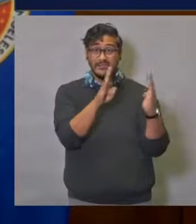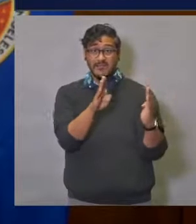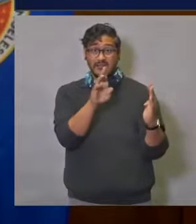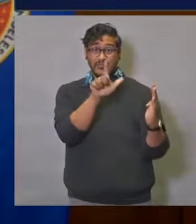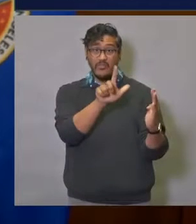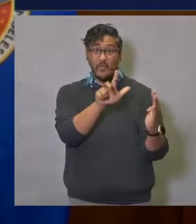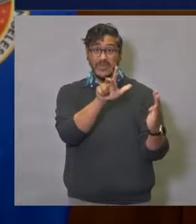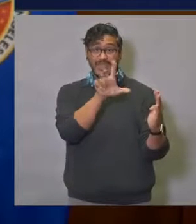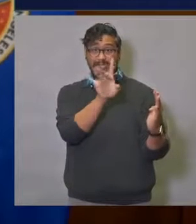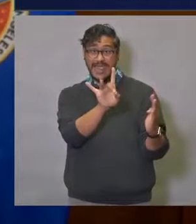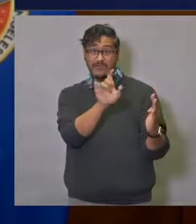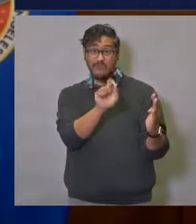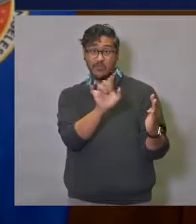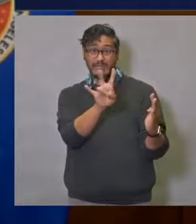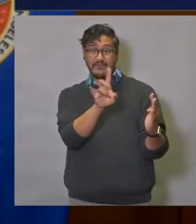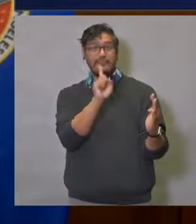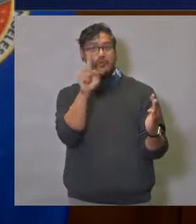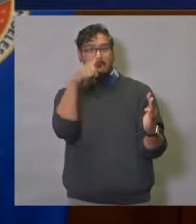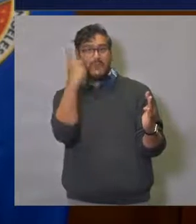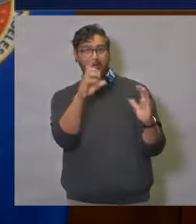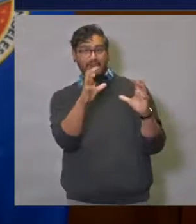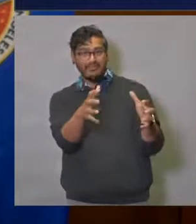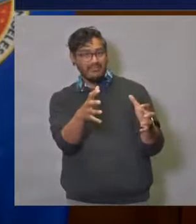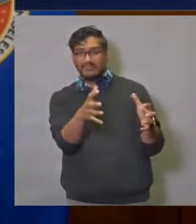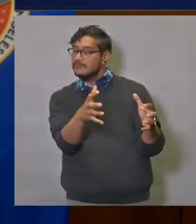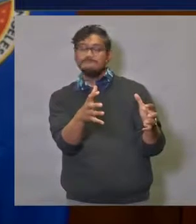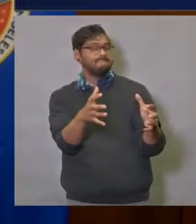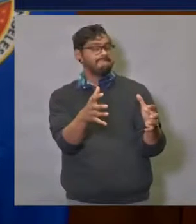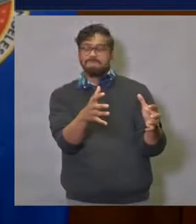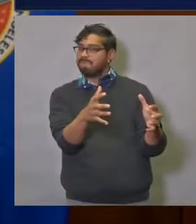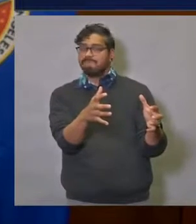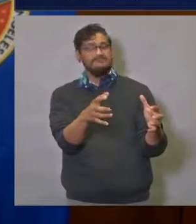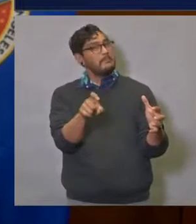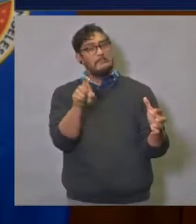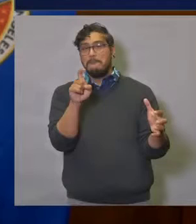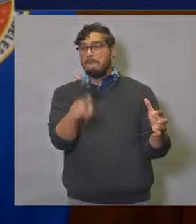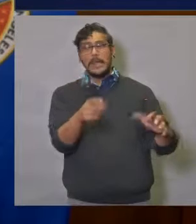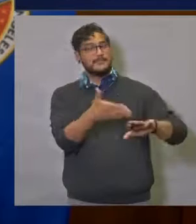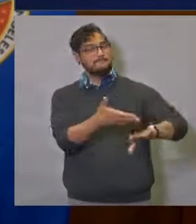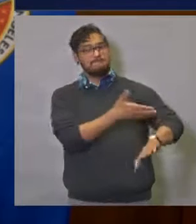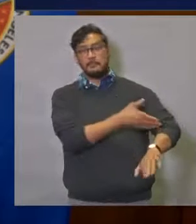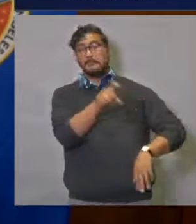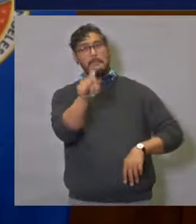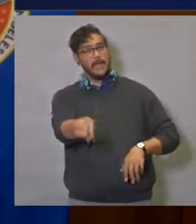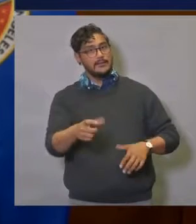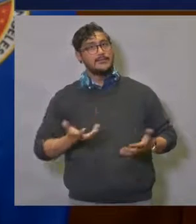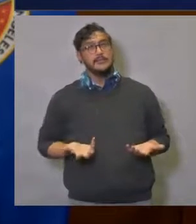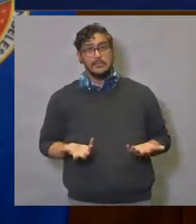43.5% FOR LET NEXT AND 38.7 FOR